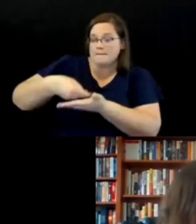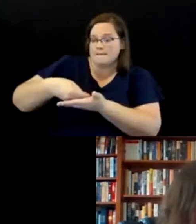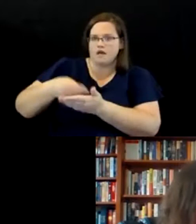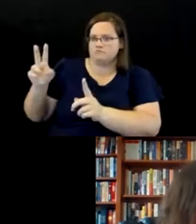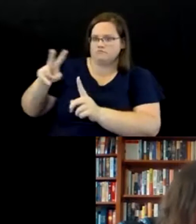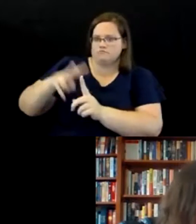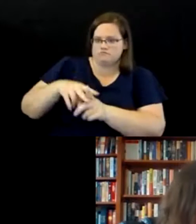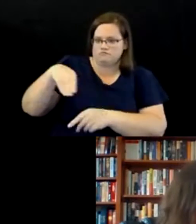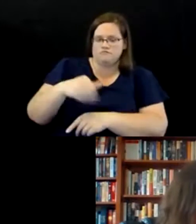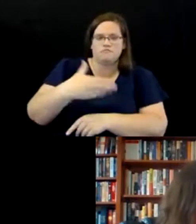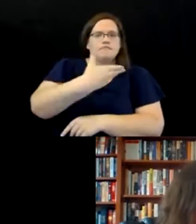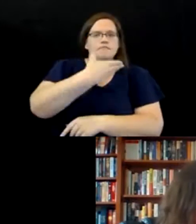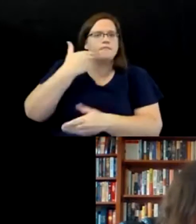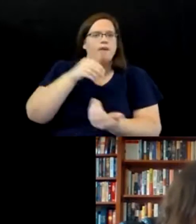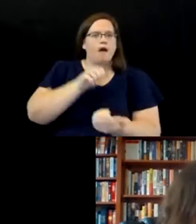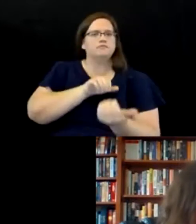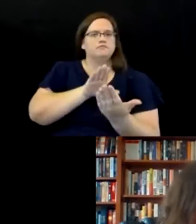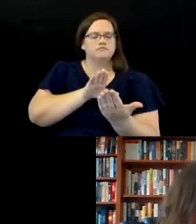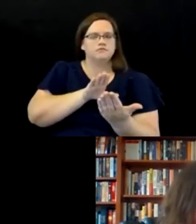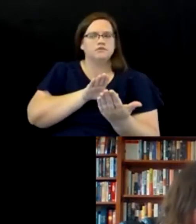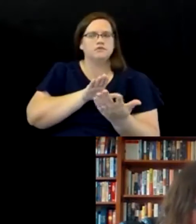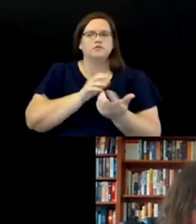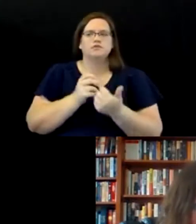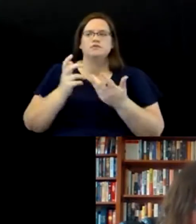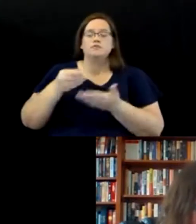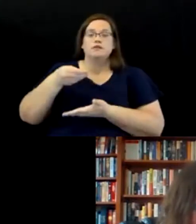too, right. There's so much coming into the state in different levels, and